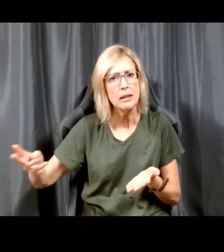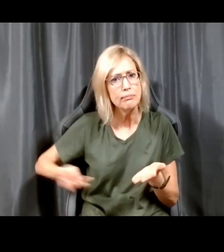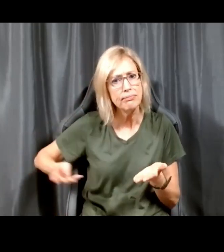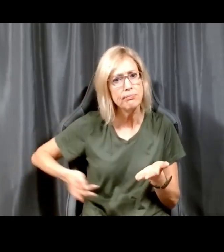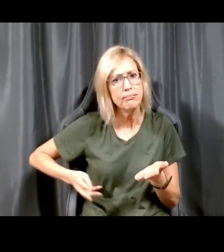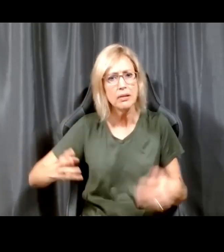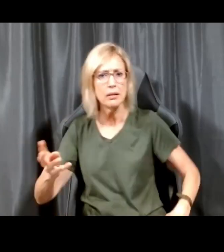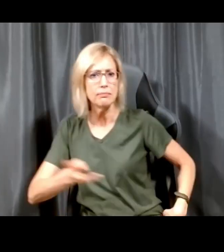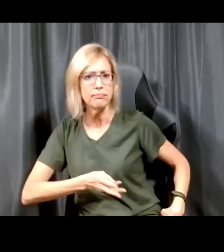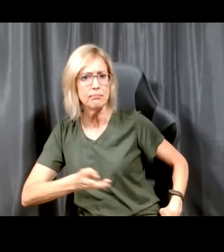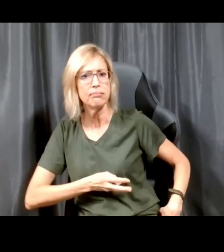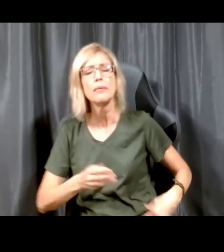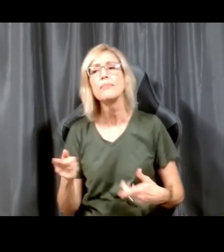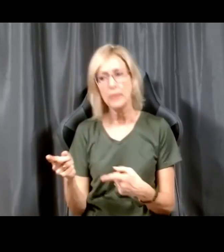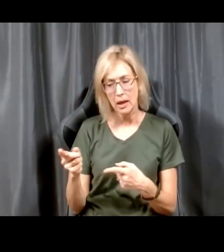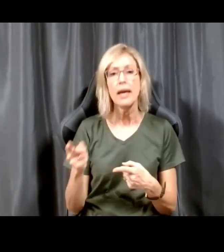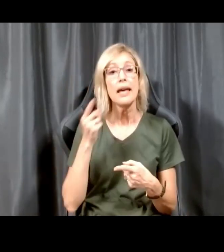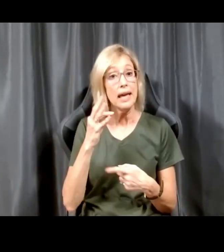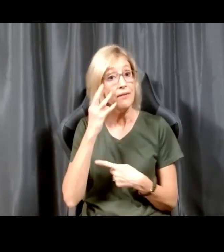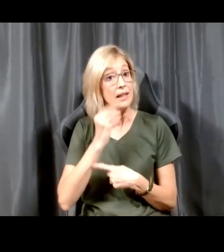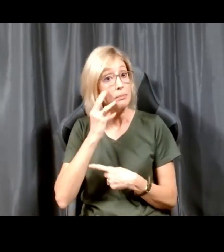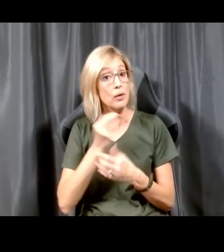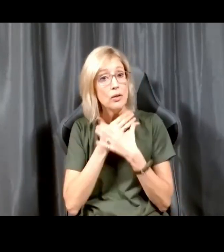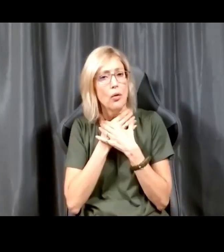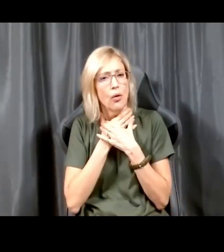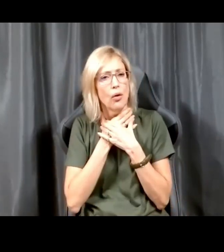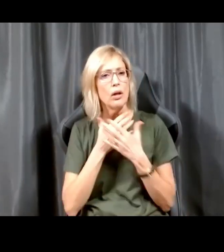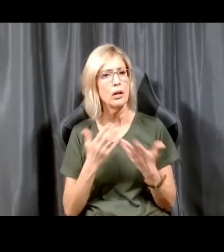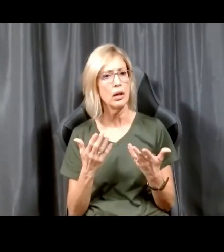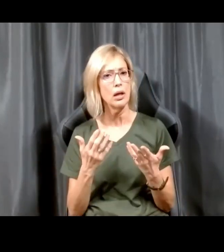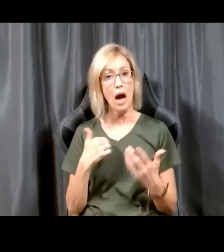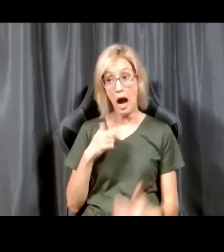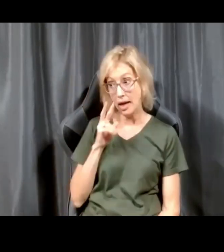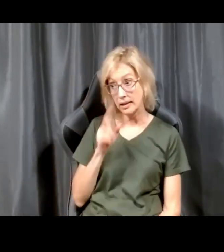child is experiencing the gagging, that's what I see in the teachers.